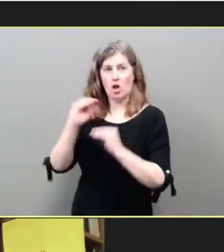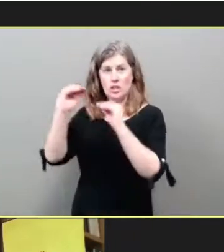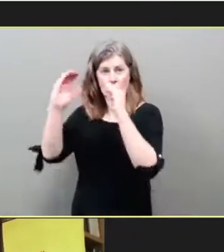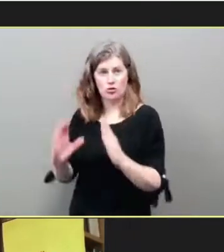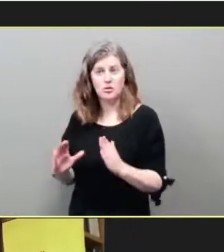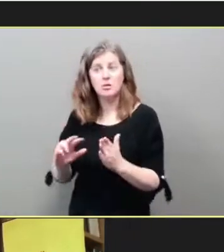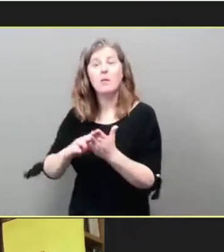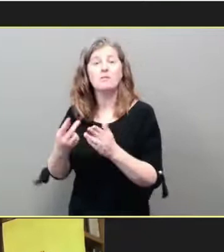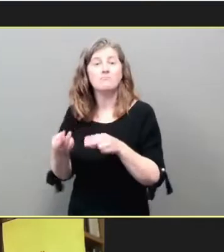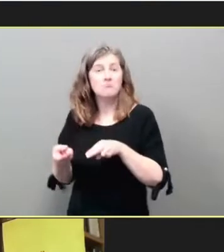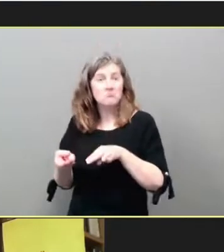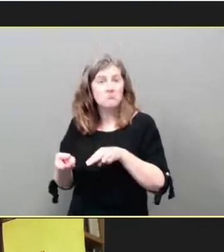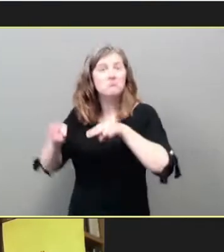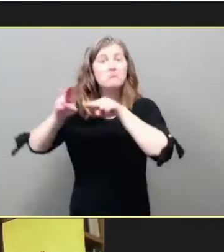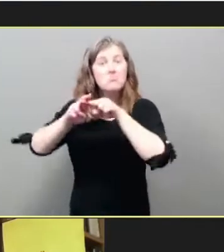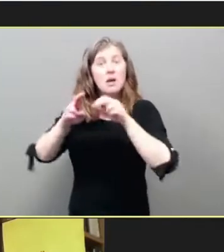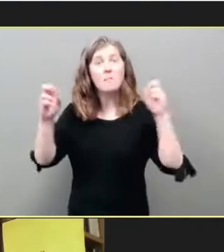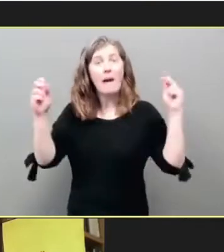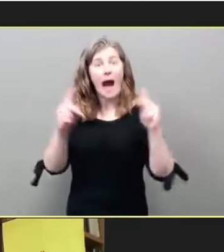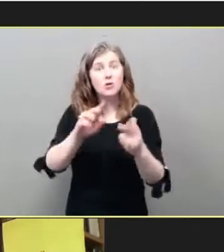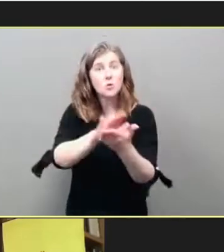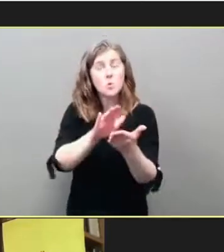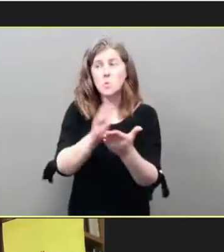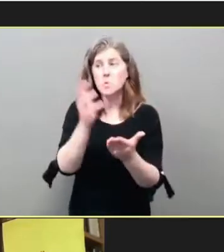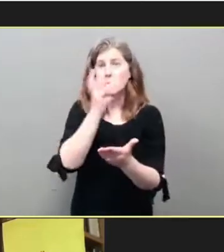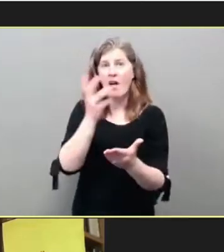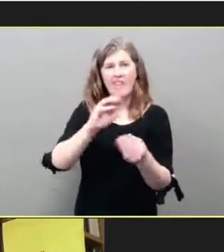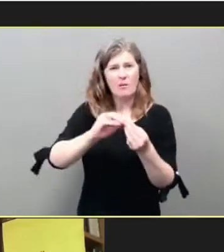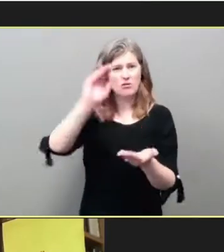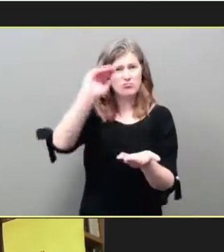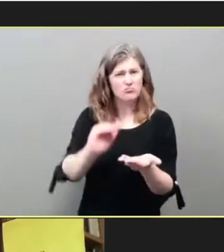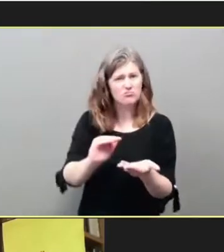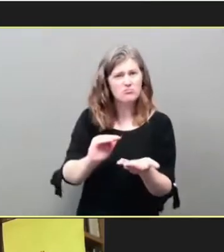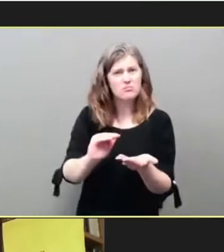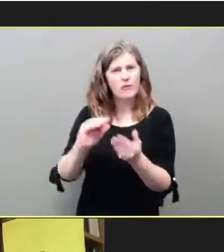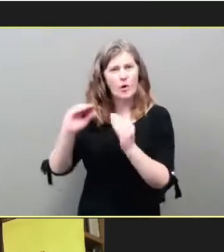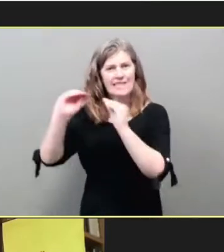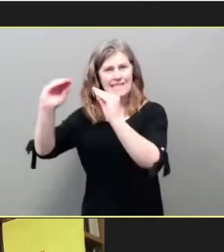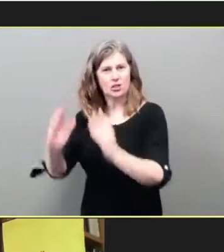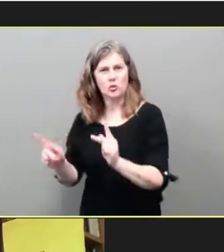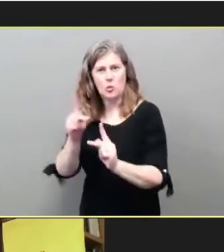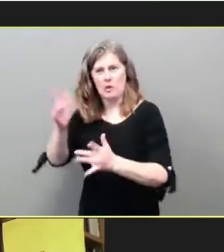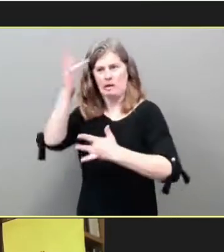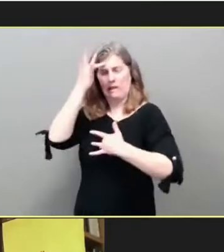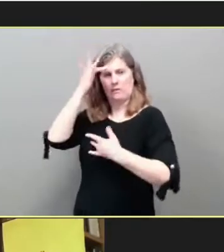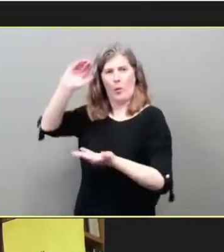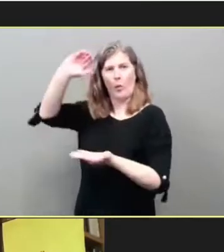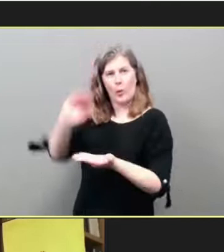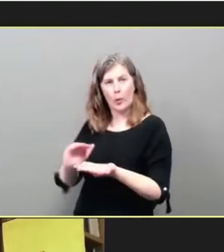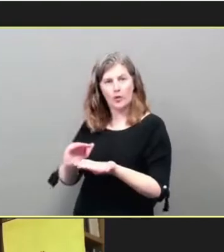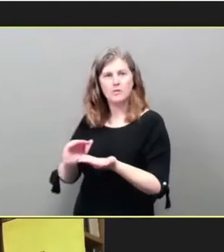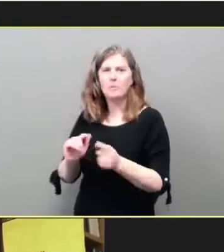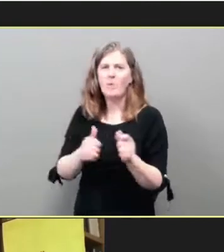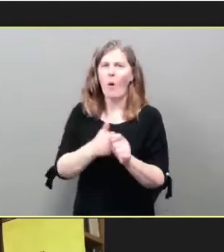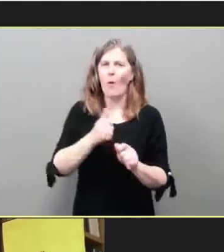going back to school has been remarkably low in the teacher population. So mainly driven by kids. And then that leads into your other